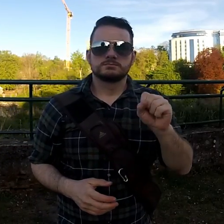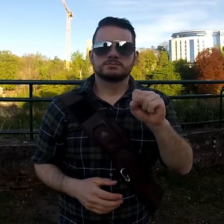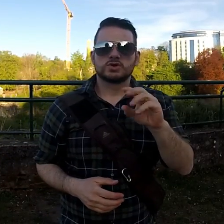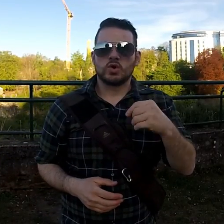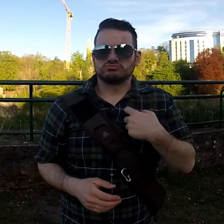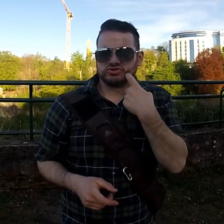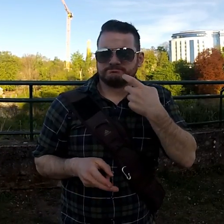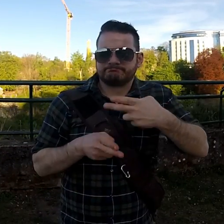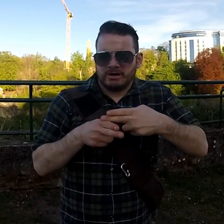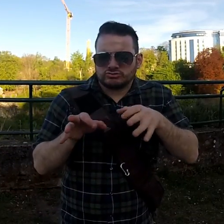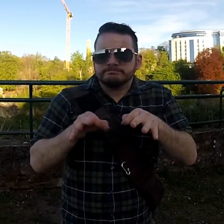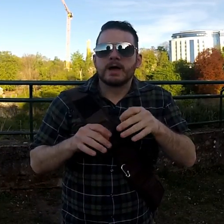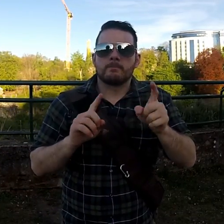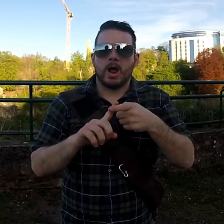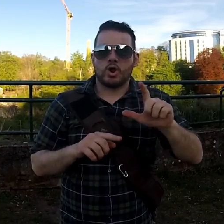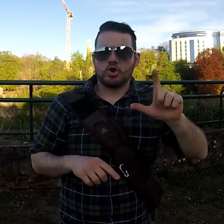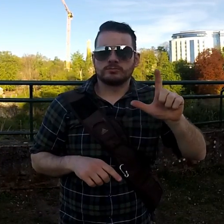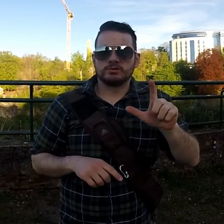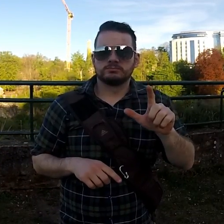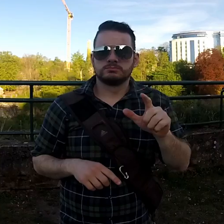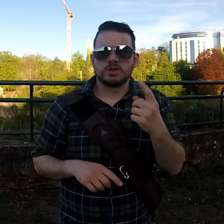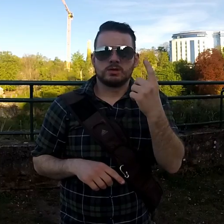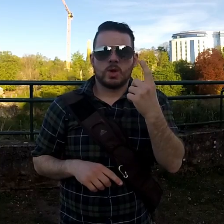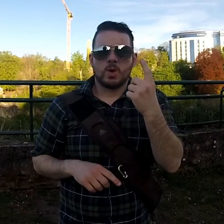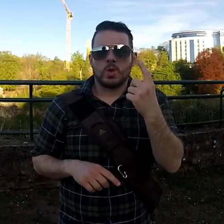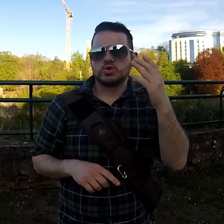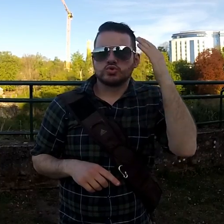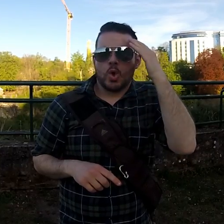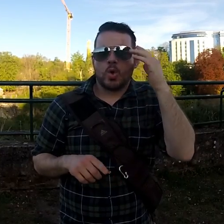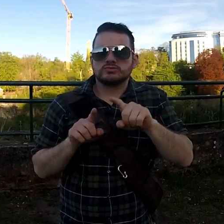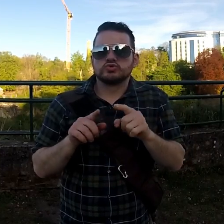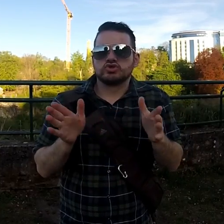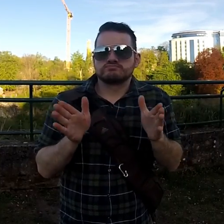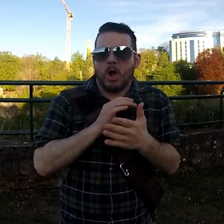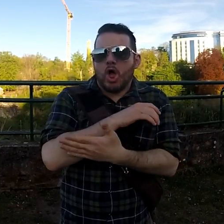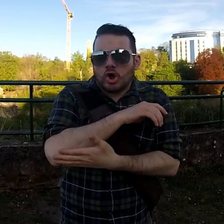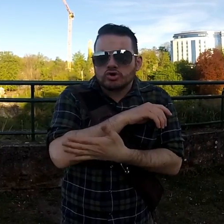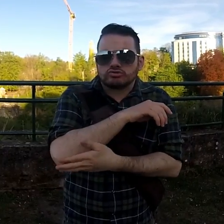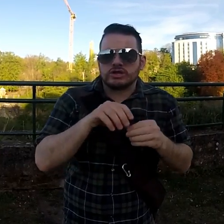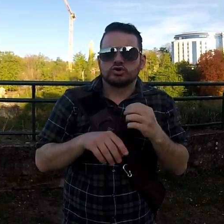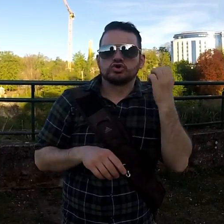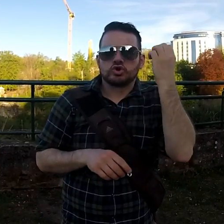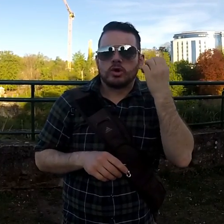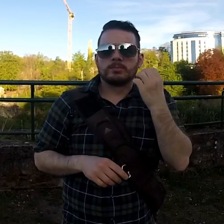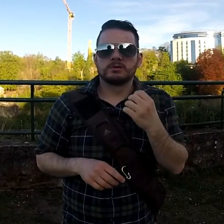As I mentioned about Luxembourg. It's known as a small country in Europe.